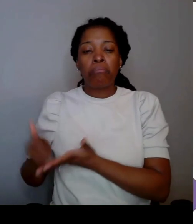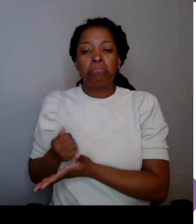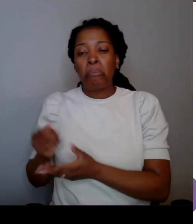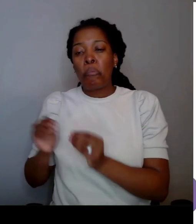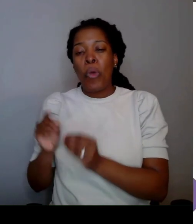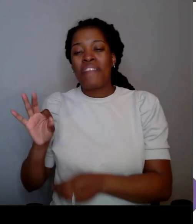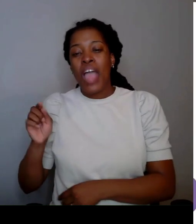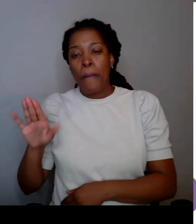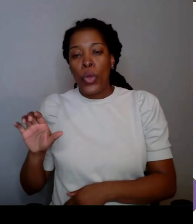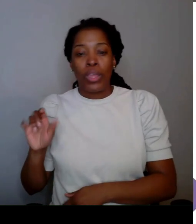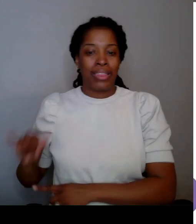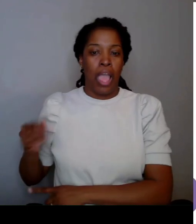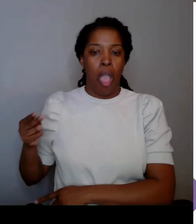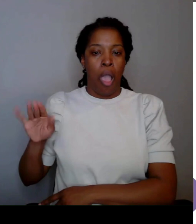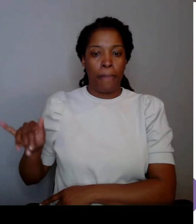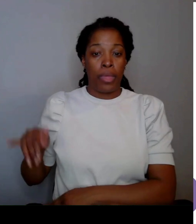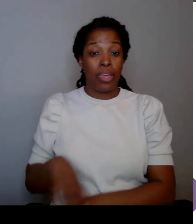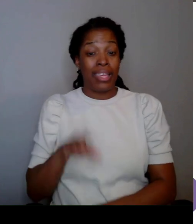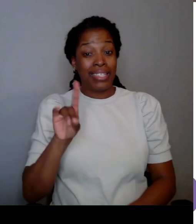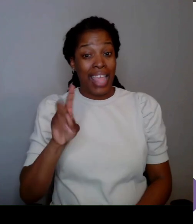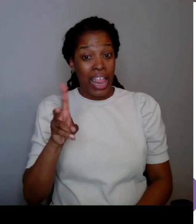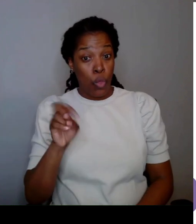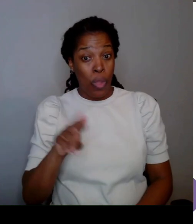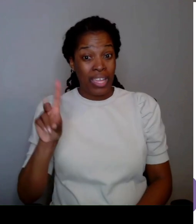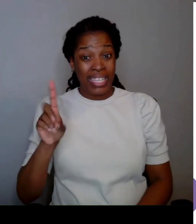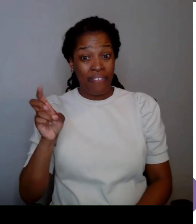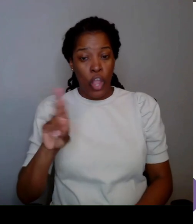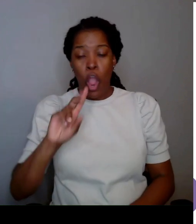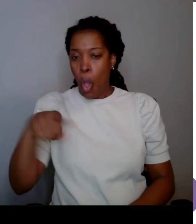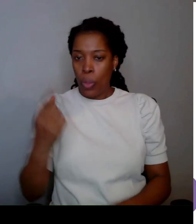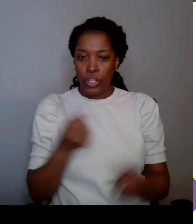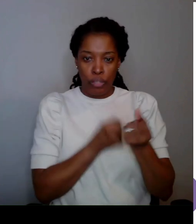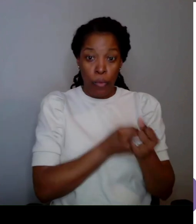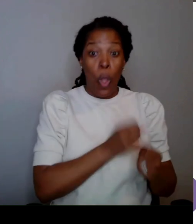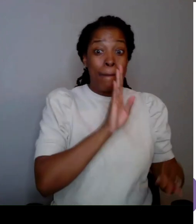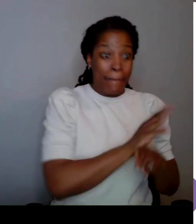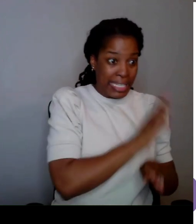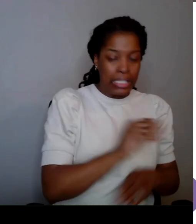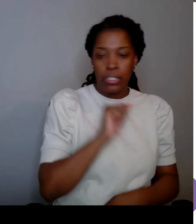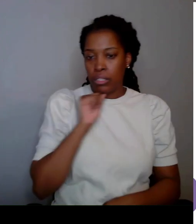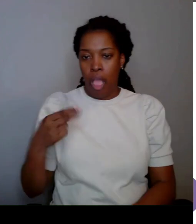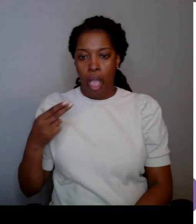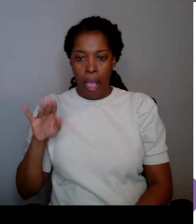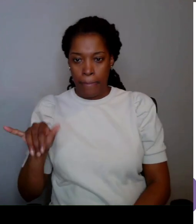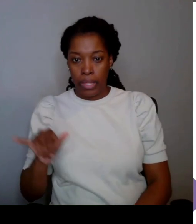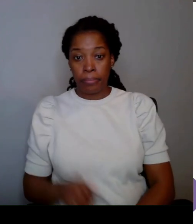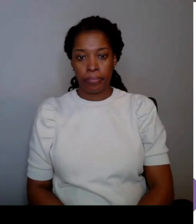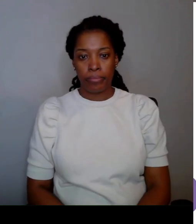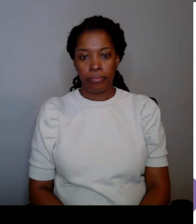Funding levels for startup costs level 1-1 to $5000 Feasibility tools are